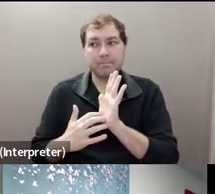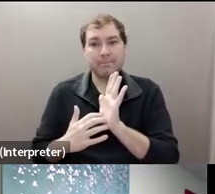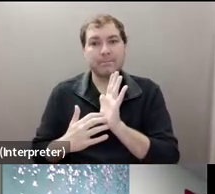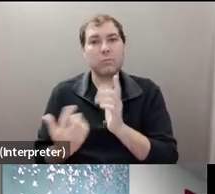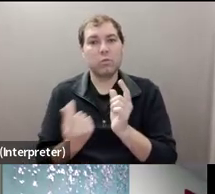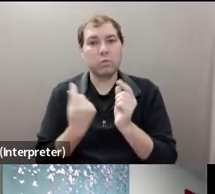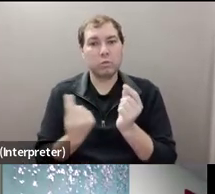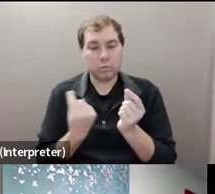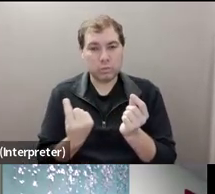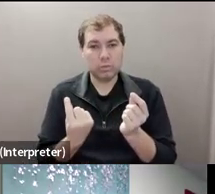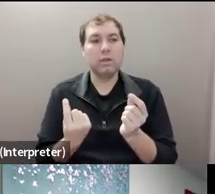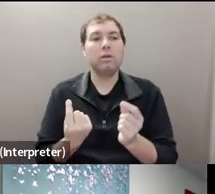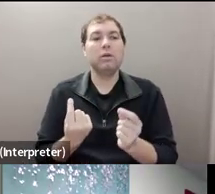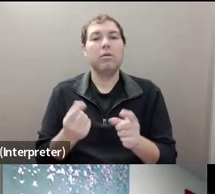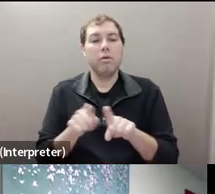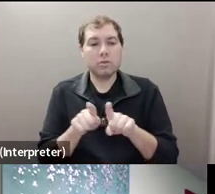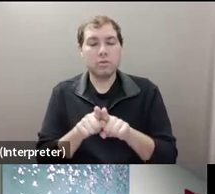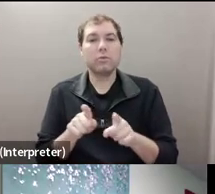Rebecca - APRIL: and also, I think some of my consumers